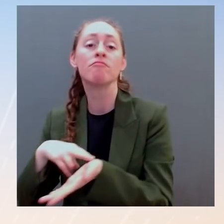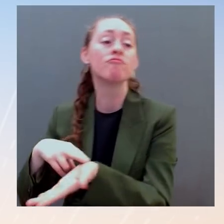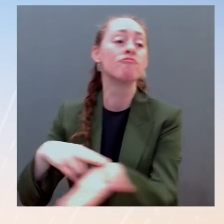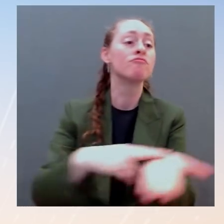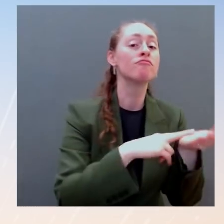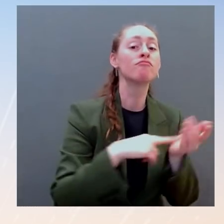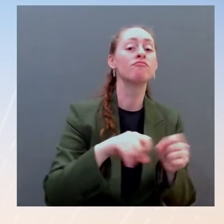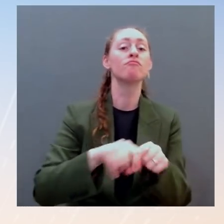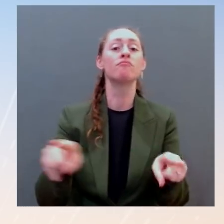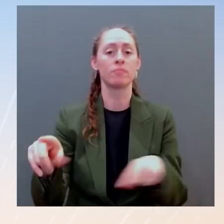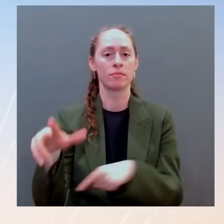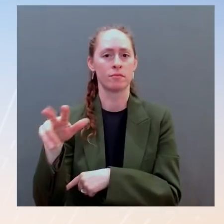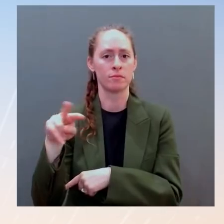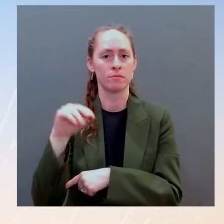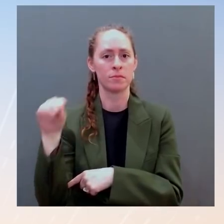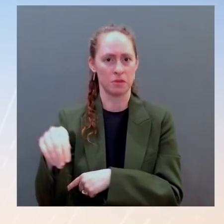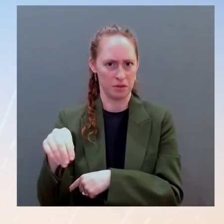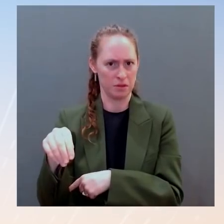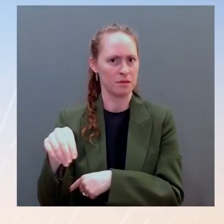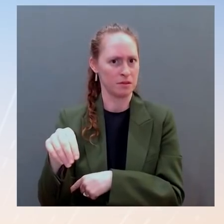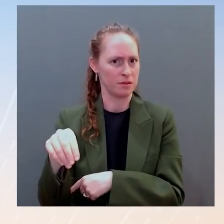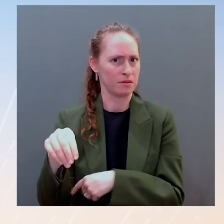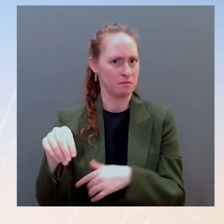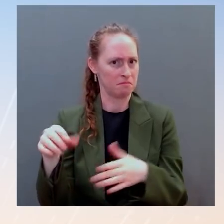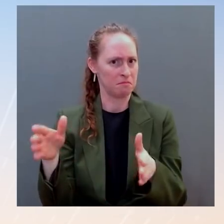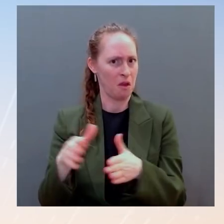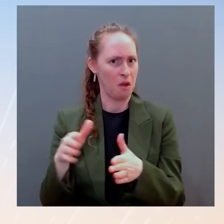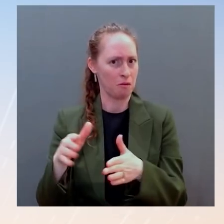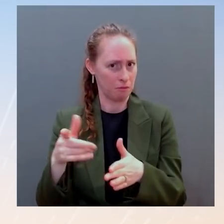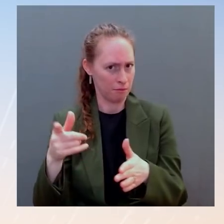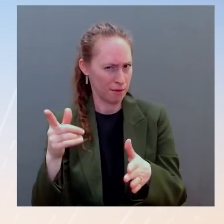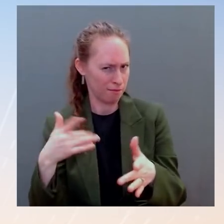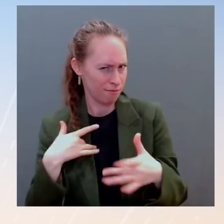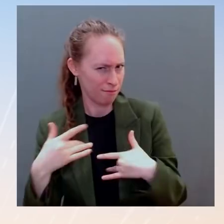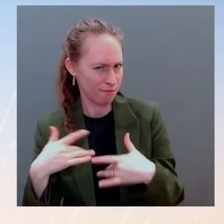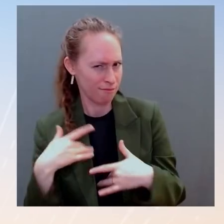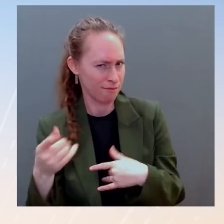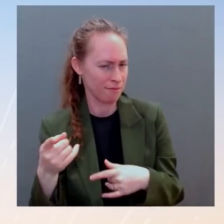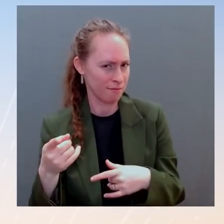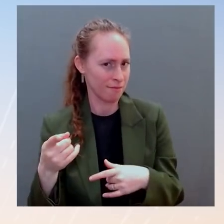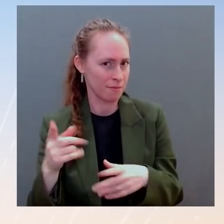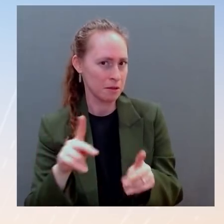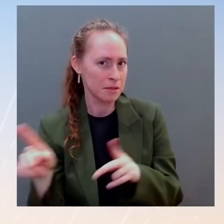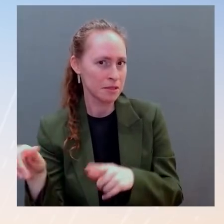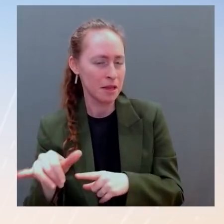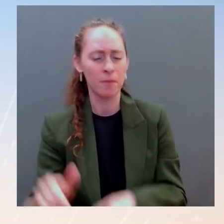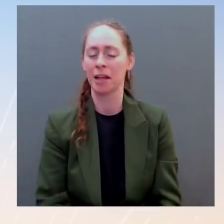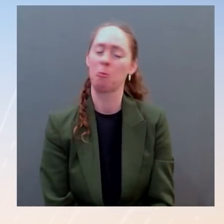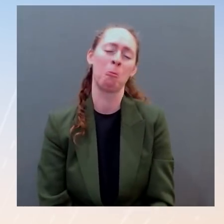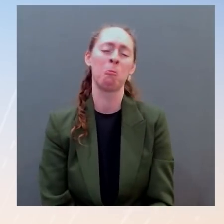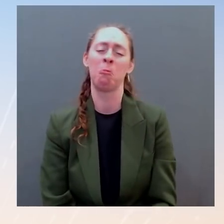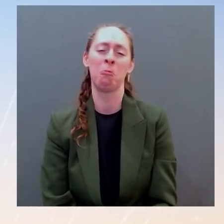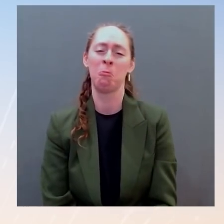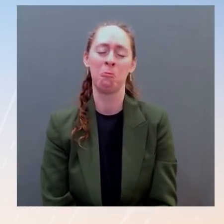The Press: On NATO, reports in Finland and Sweden say that the country -- the two countries are preparing to apply to join NATO as early as next month.